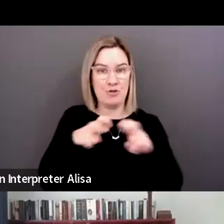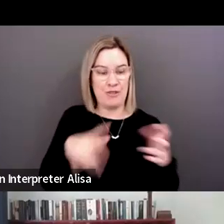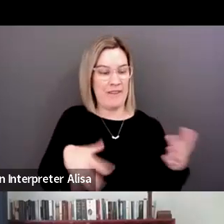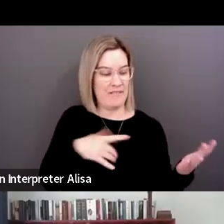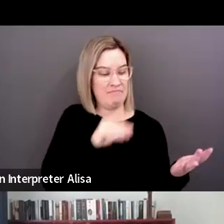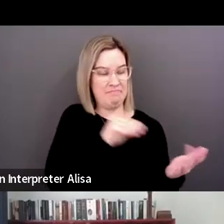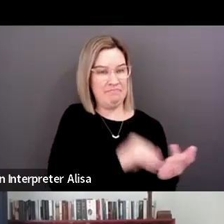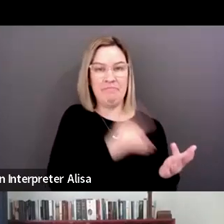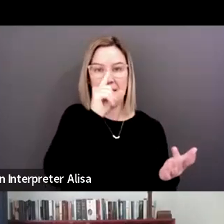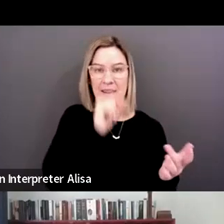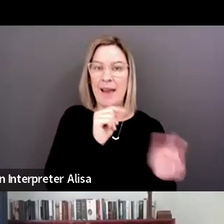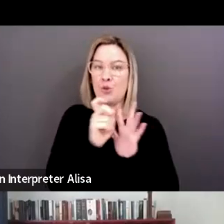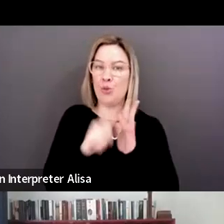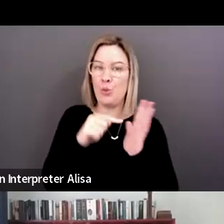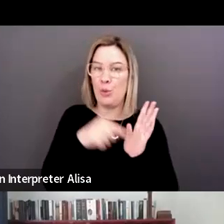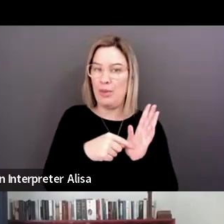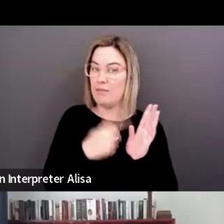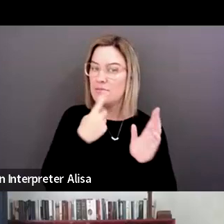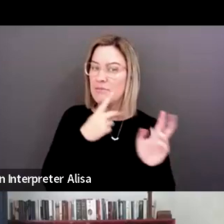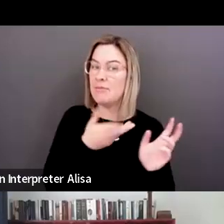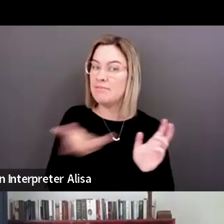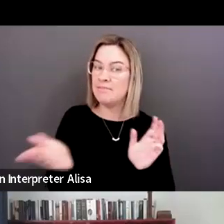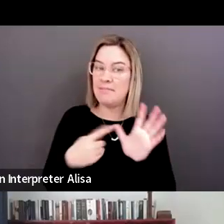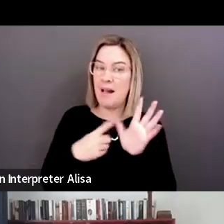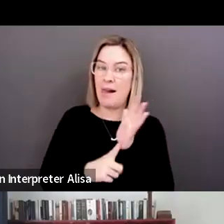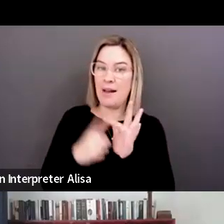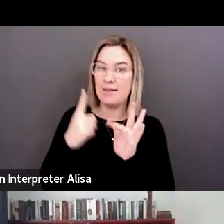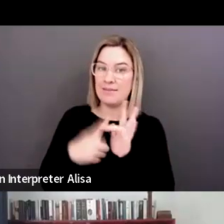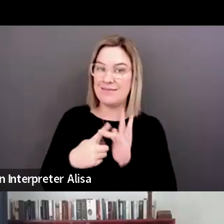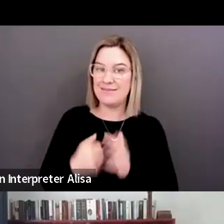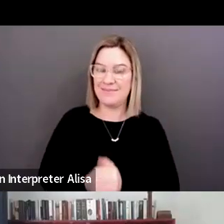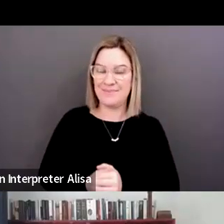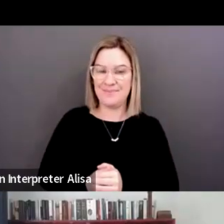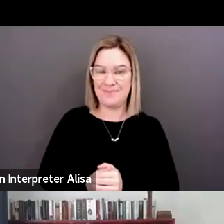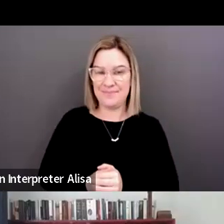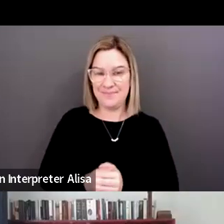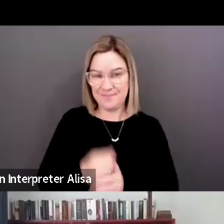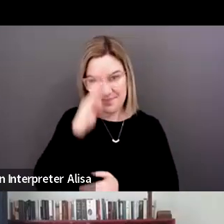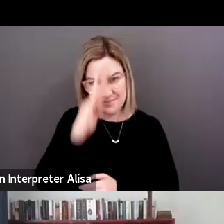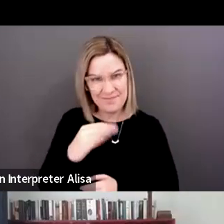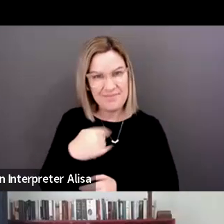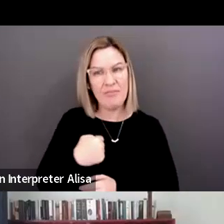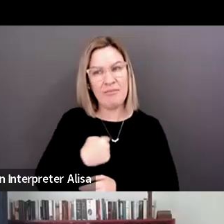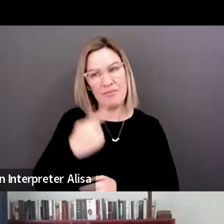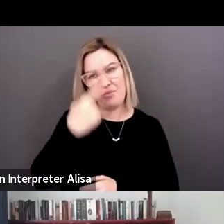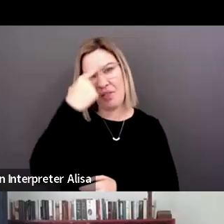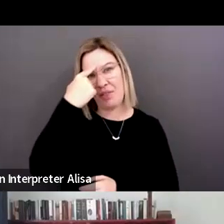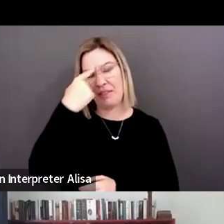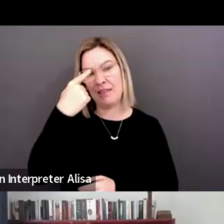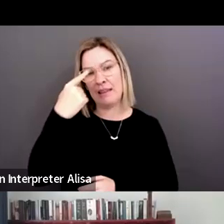webinar series, really coming together on this stuff and, you know, a few action places, or something we feel like we can do. I will jump back to